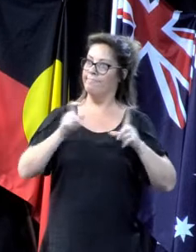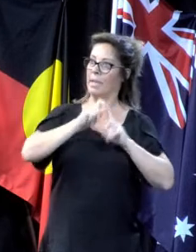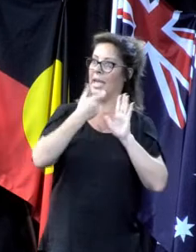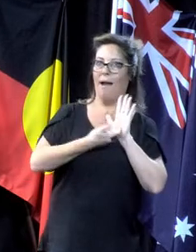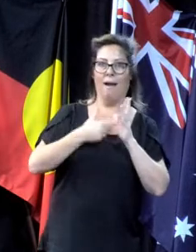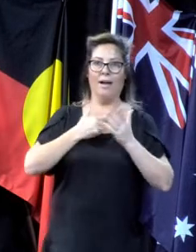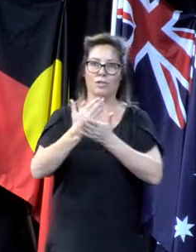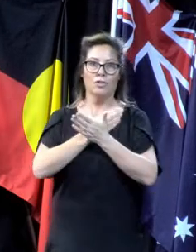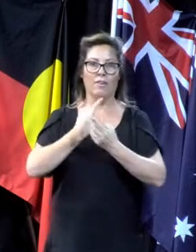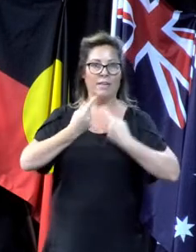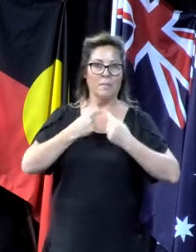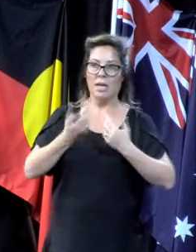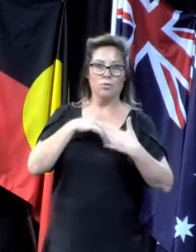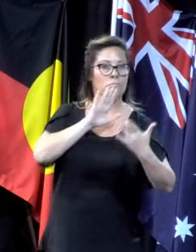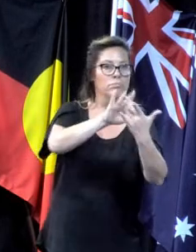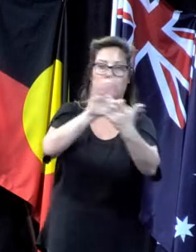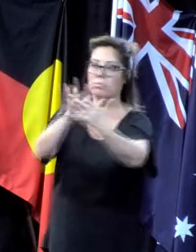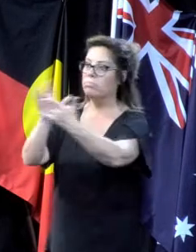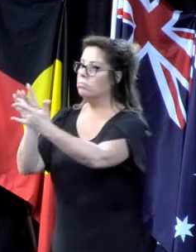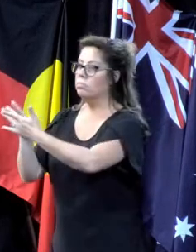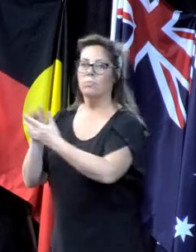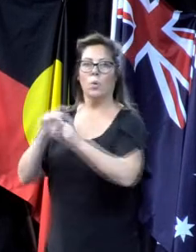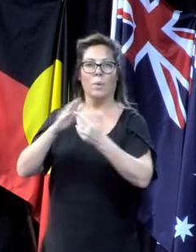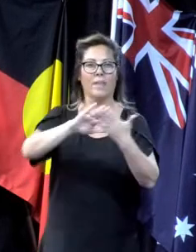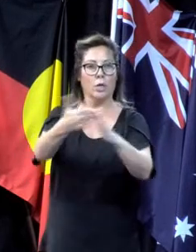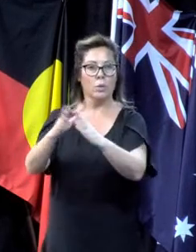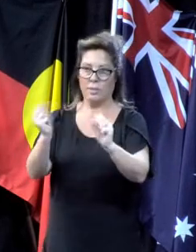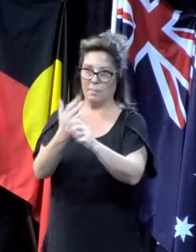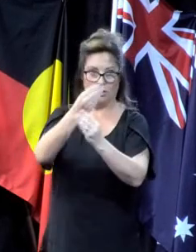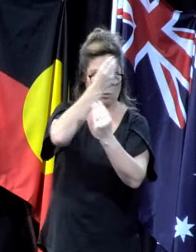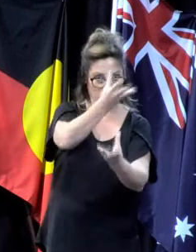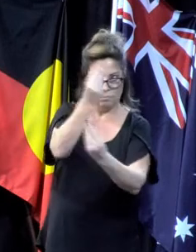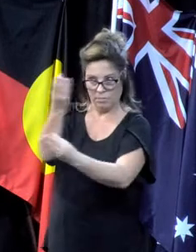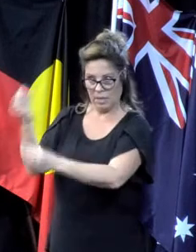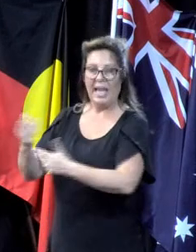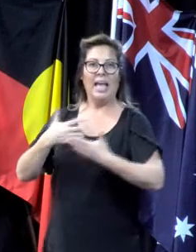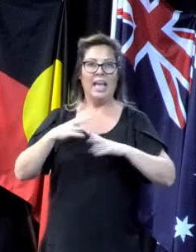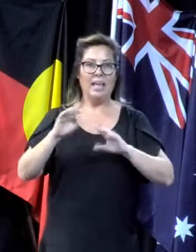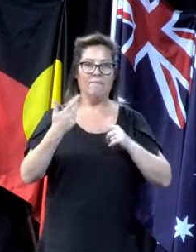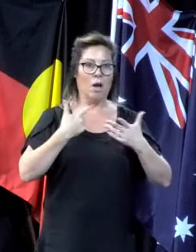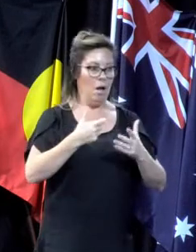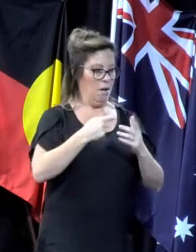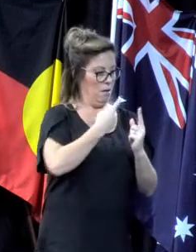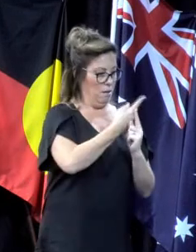If I don’t continue to pay due attention to all of those areas, then barriers